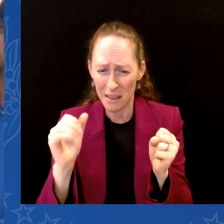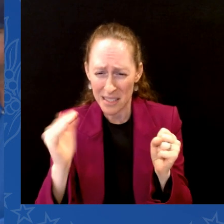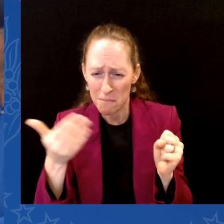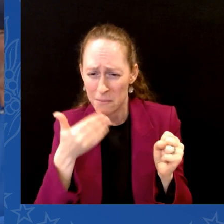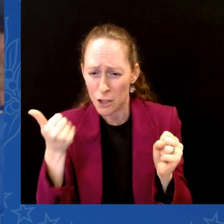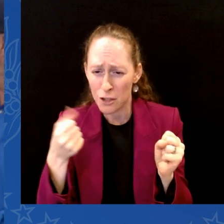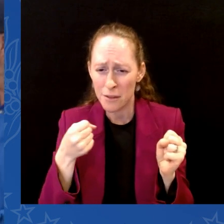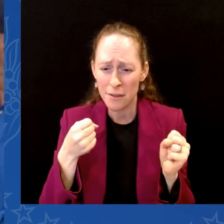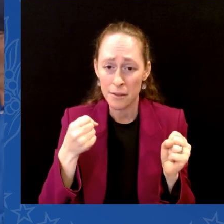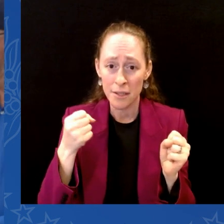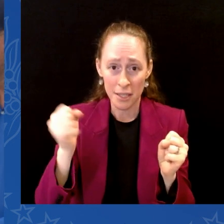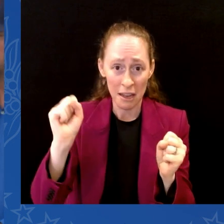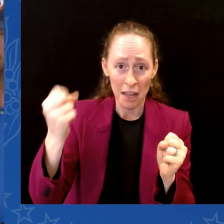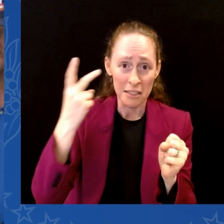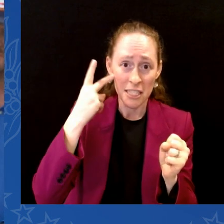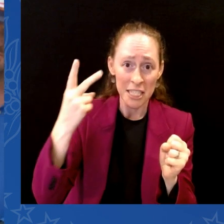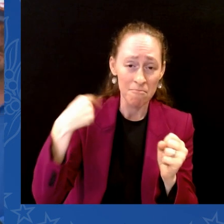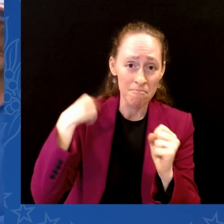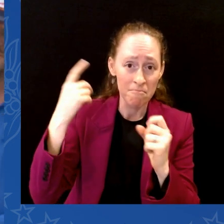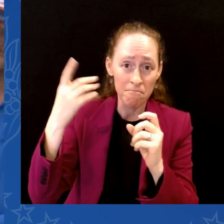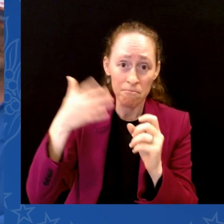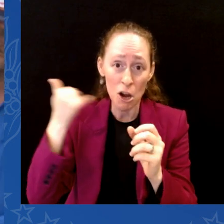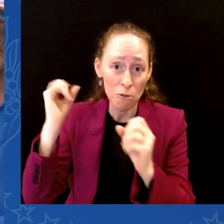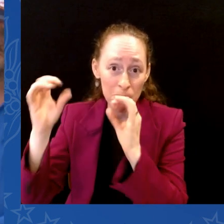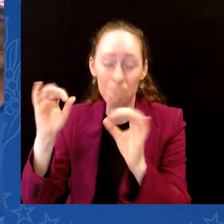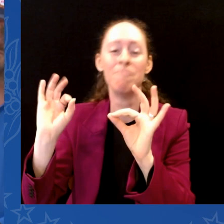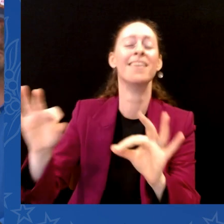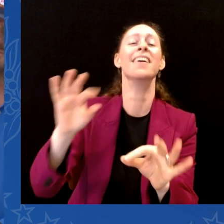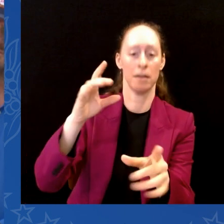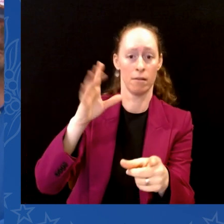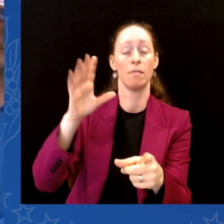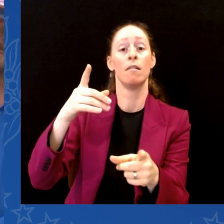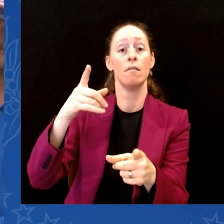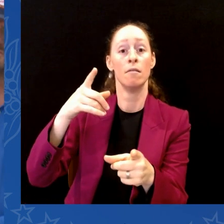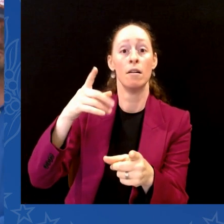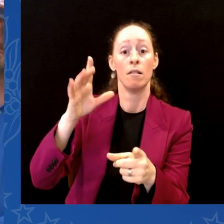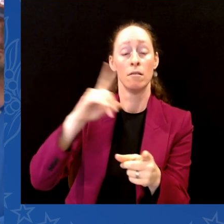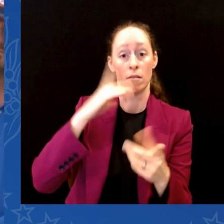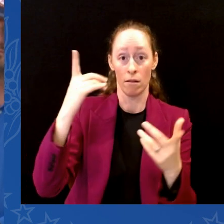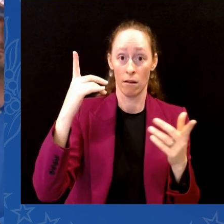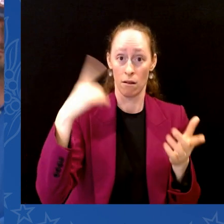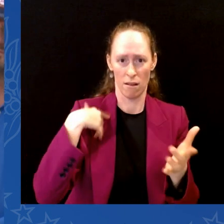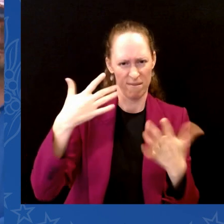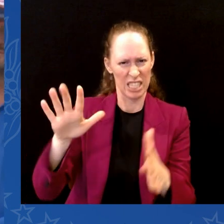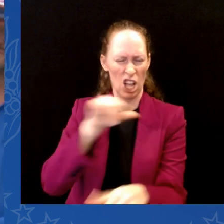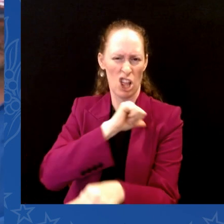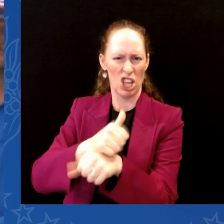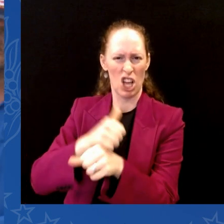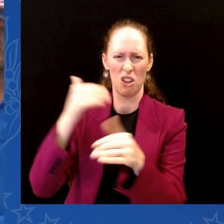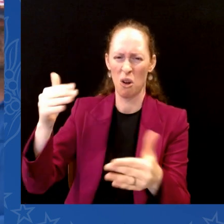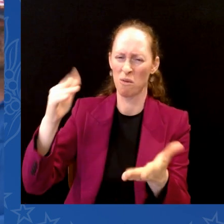I signed an emergency declaration that pre-positioned federal assets, including food and water and generators,